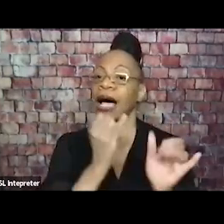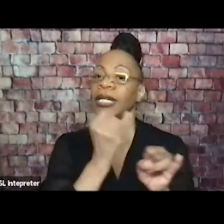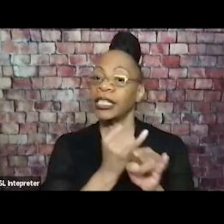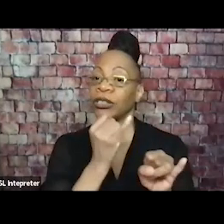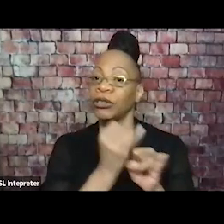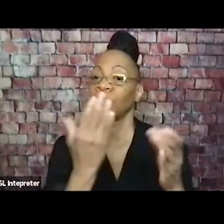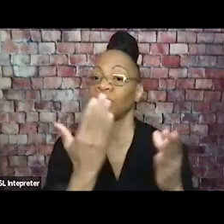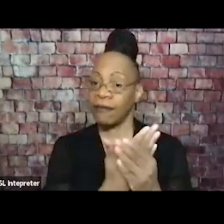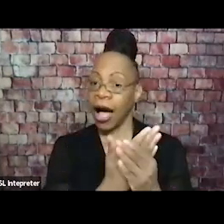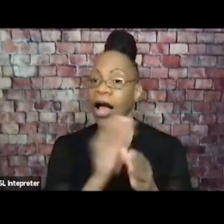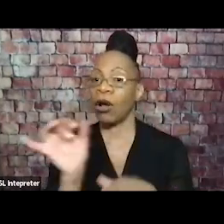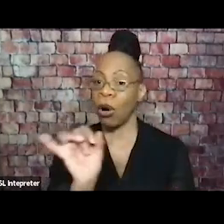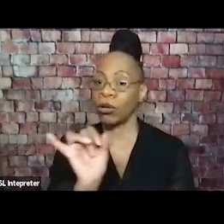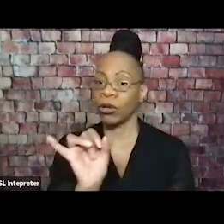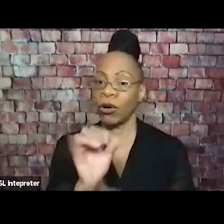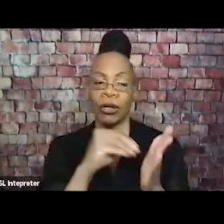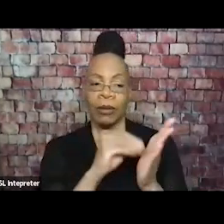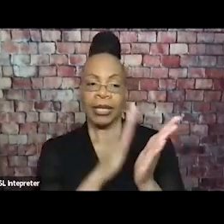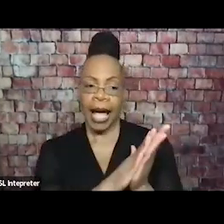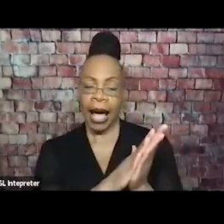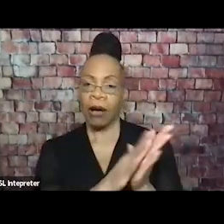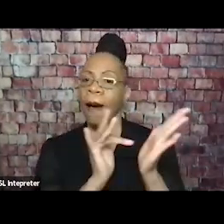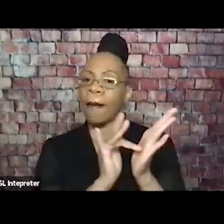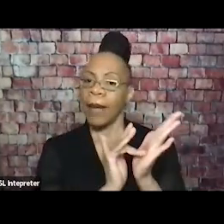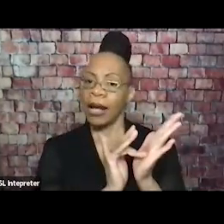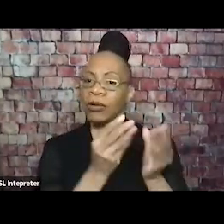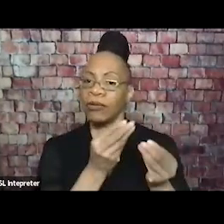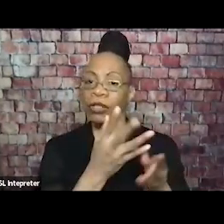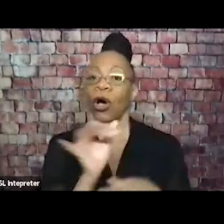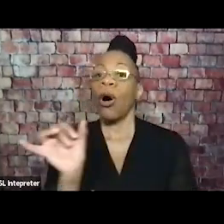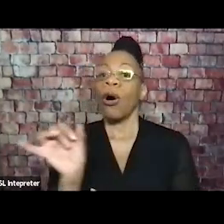So you would put medical information and institutional file,